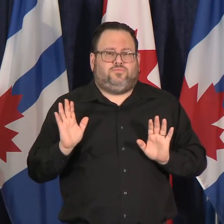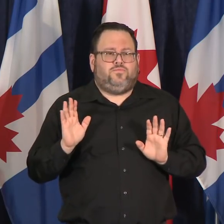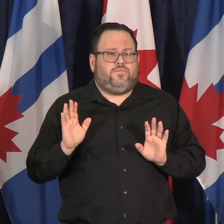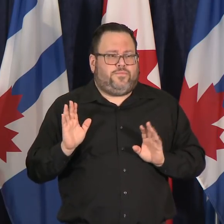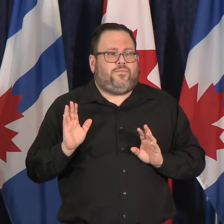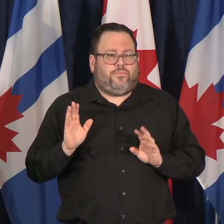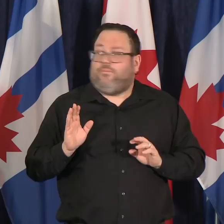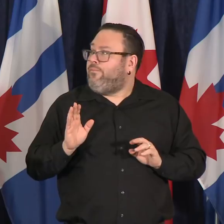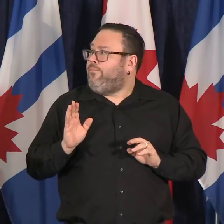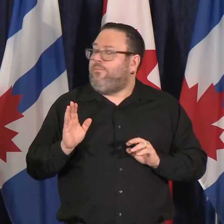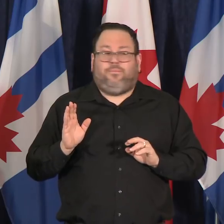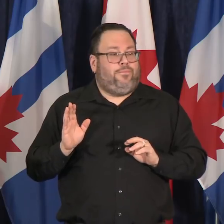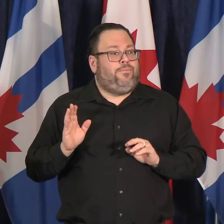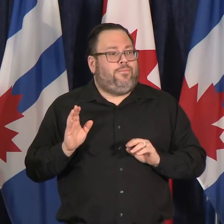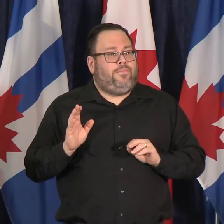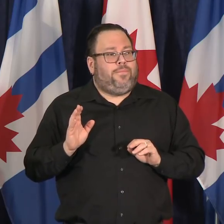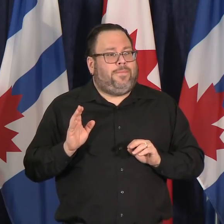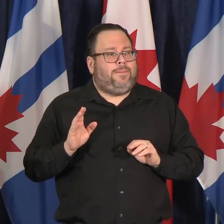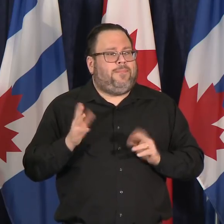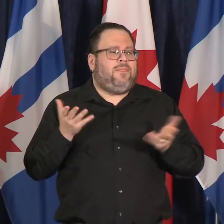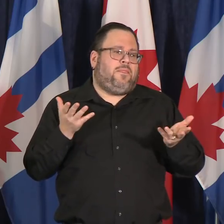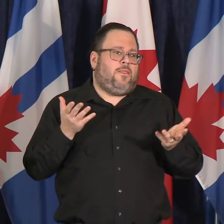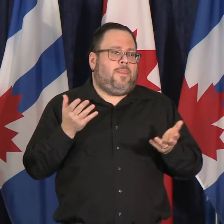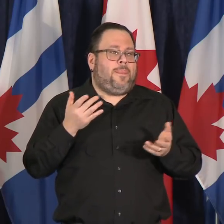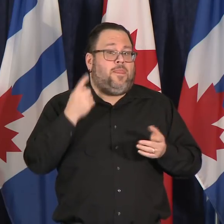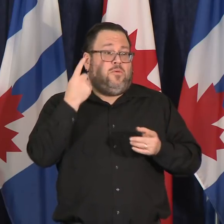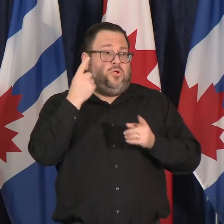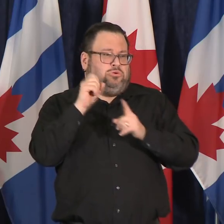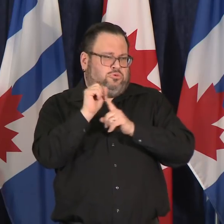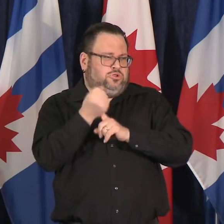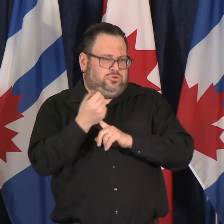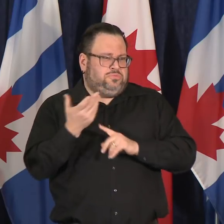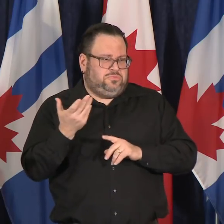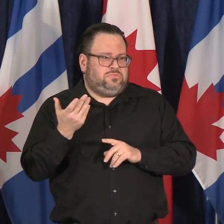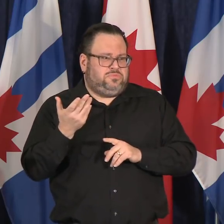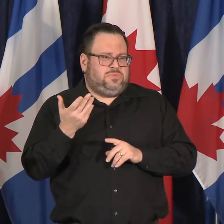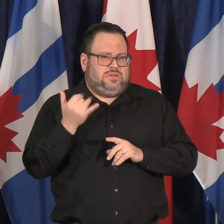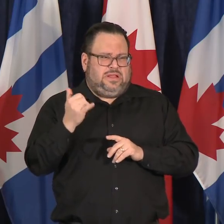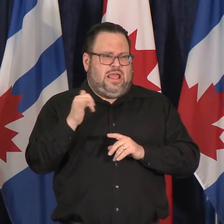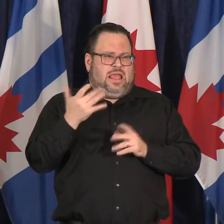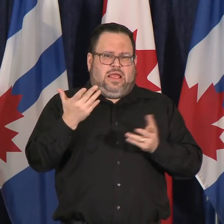one of the earlier cases of kovat 19 here in the city it became clear to us